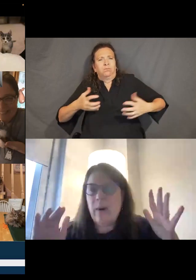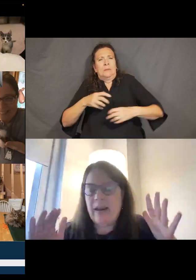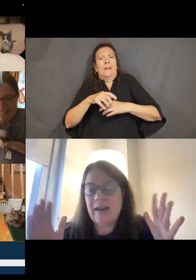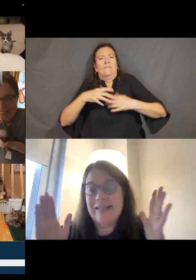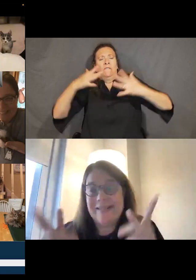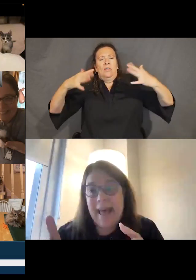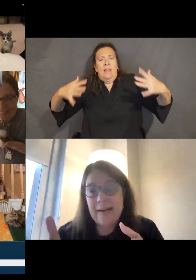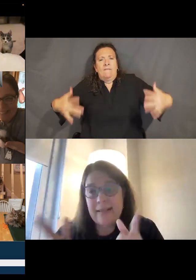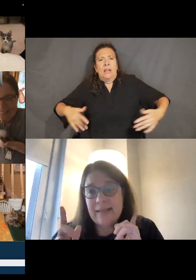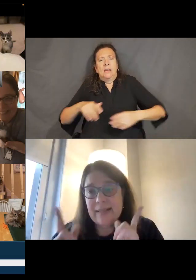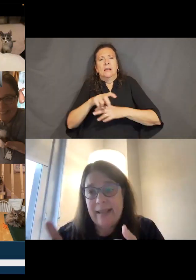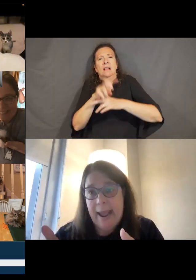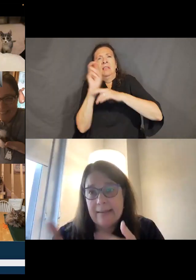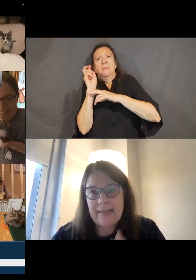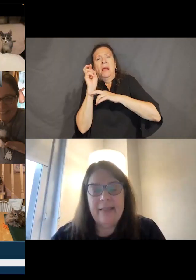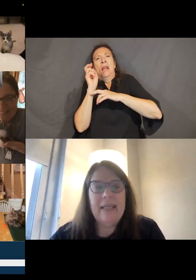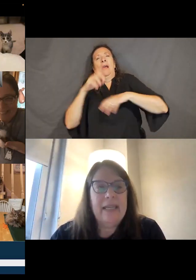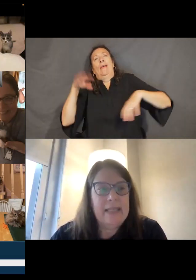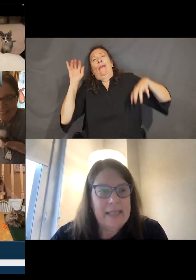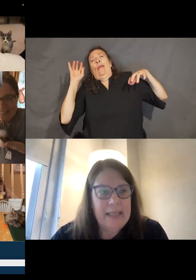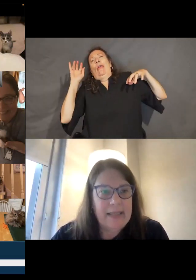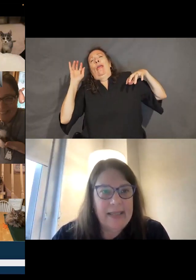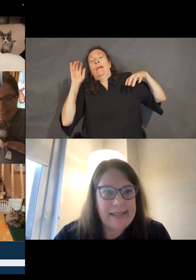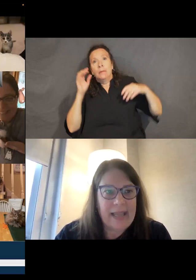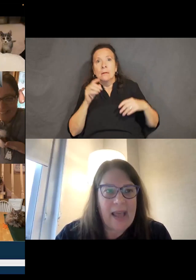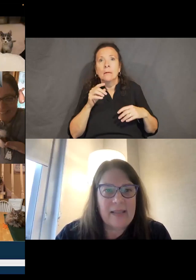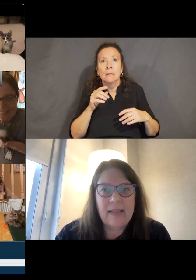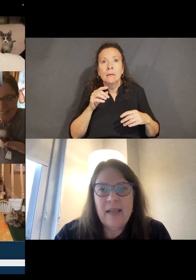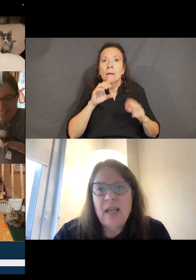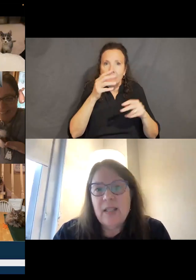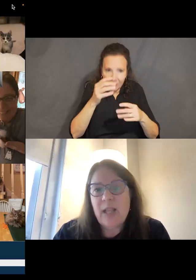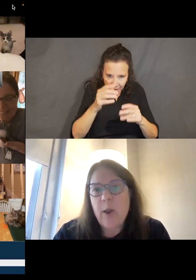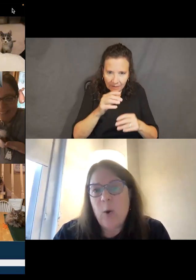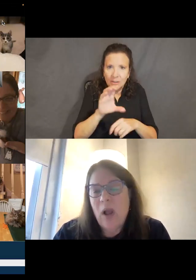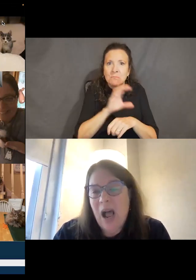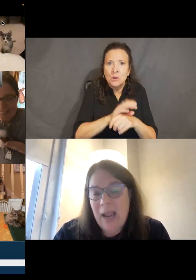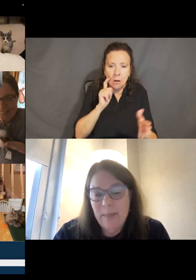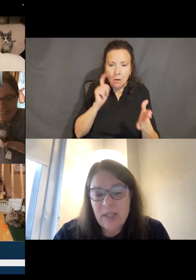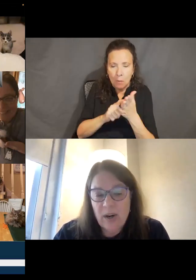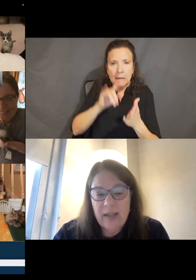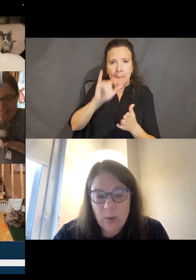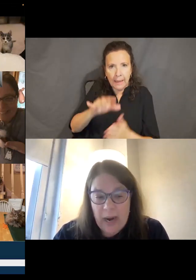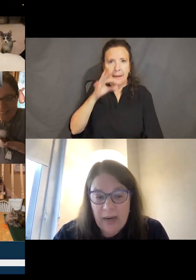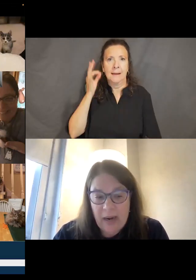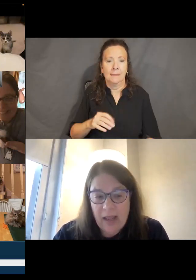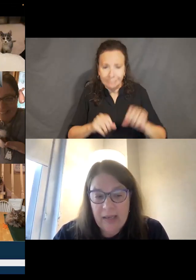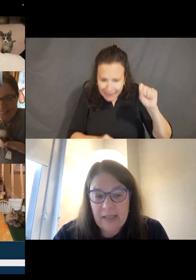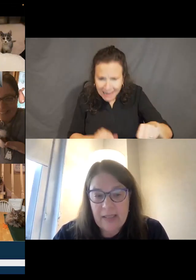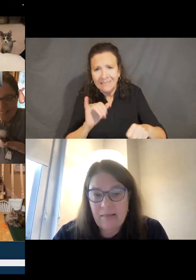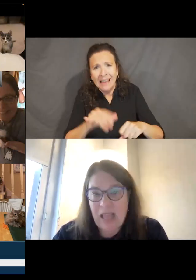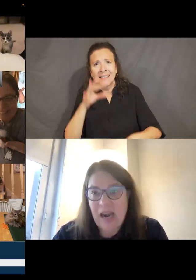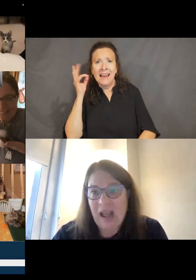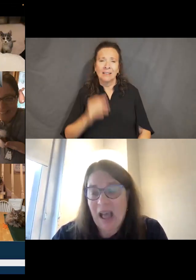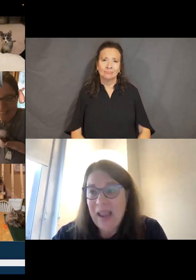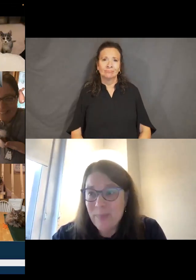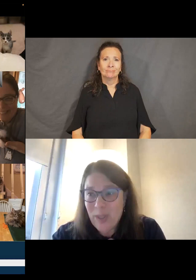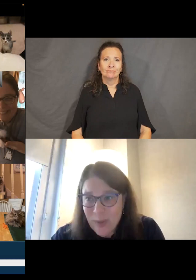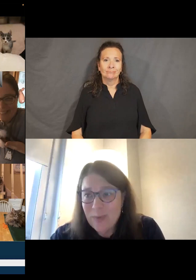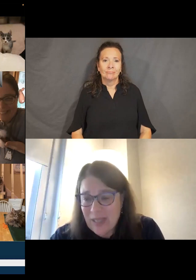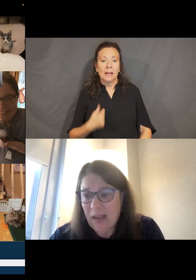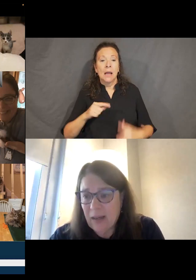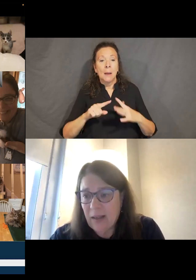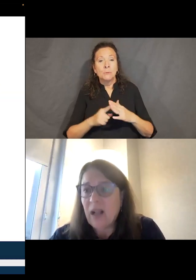recognized that as a cat. Indeed it is a cat. I'm starting to recognize that I am using a